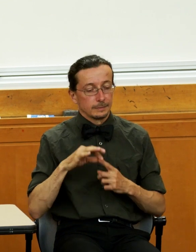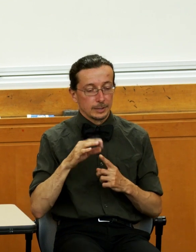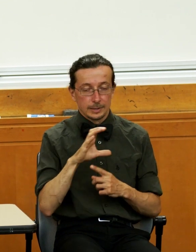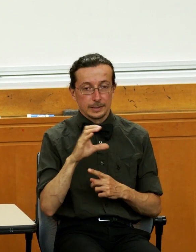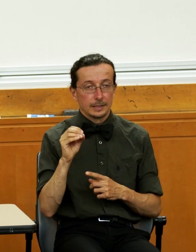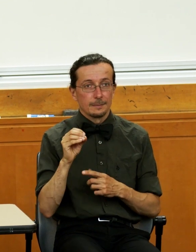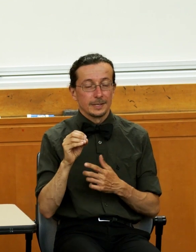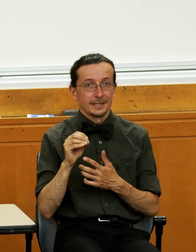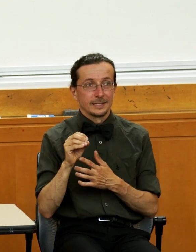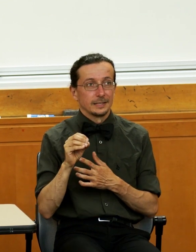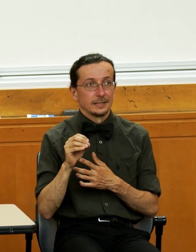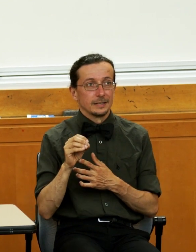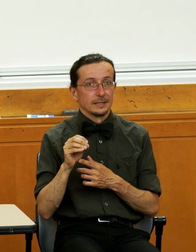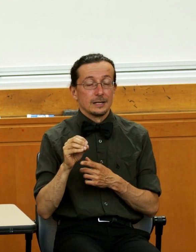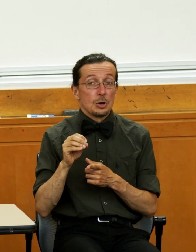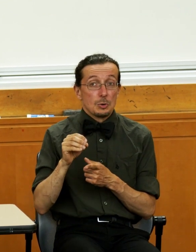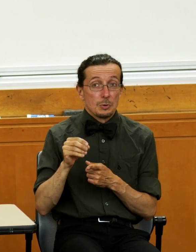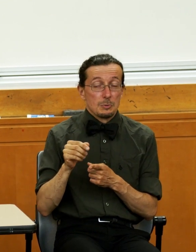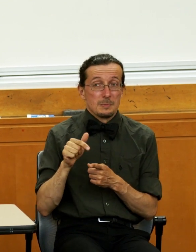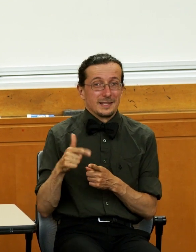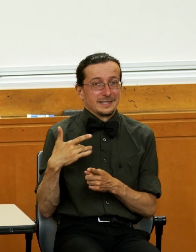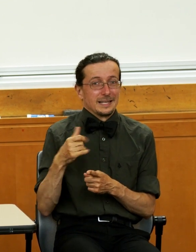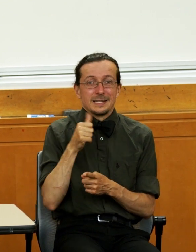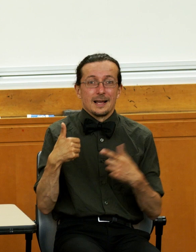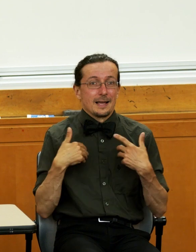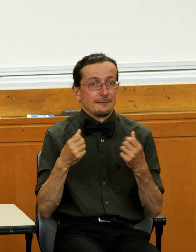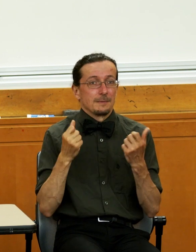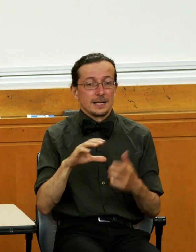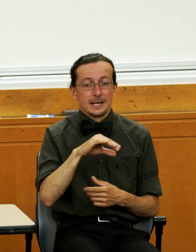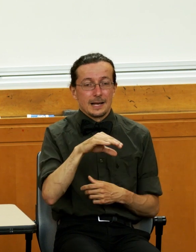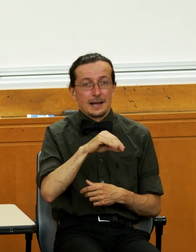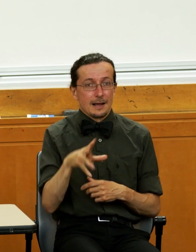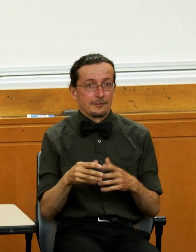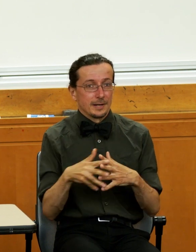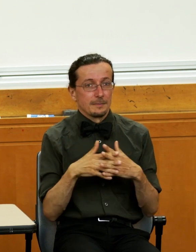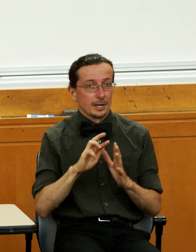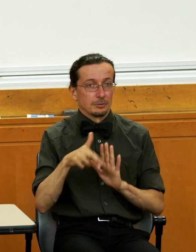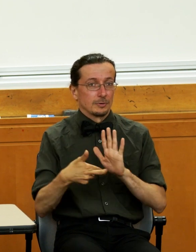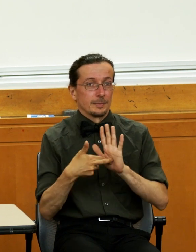you don't have a lot of African-American representation in the higher levels. Yeah. And then you add to that